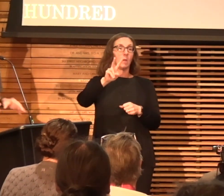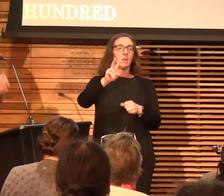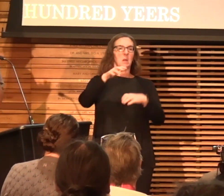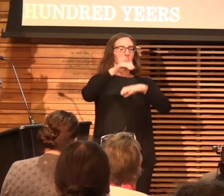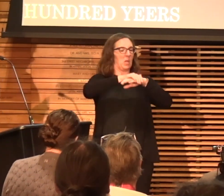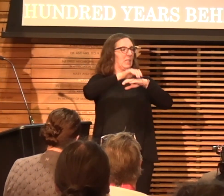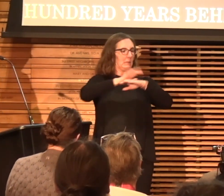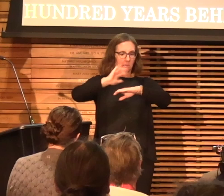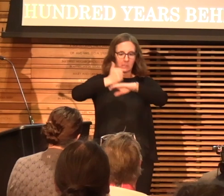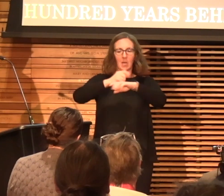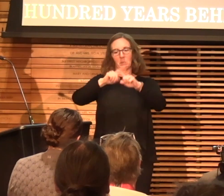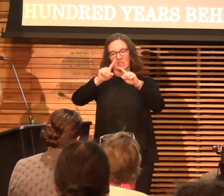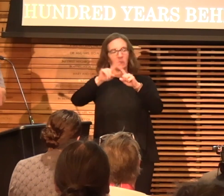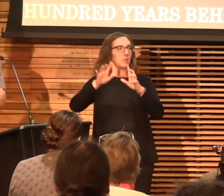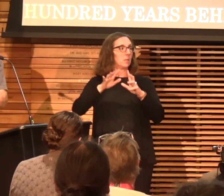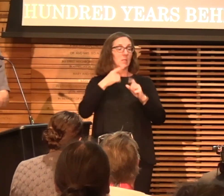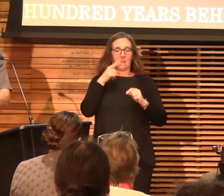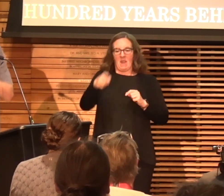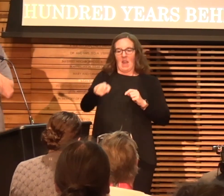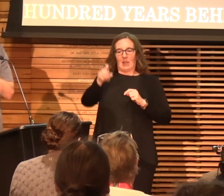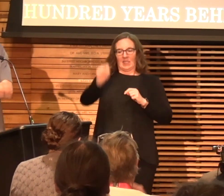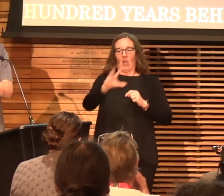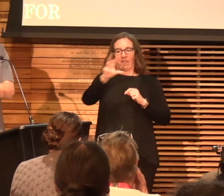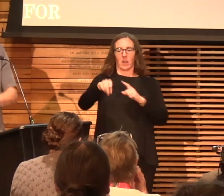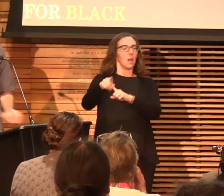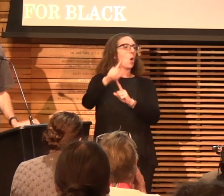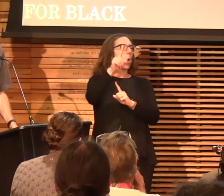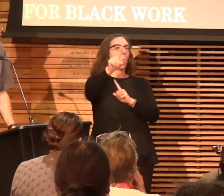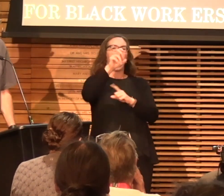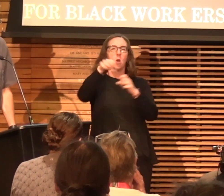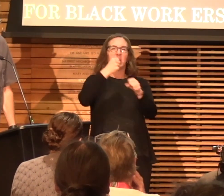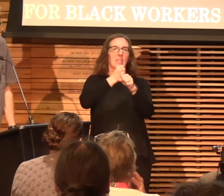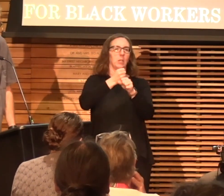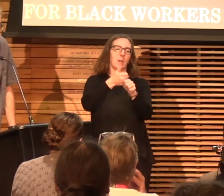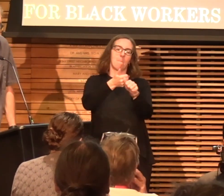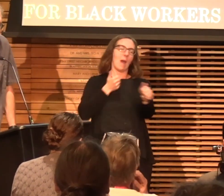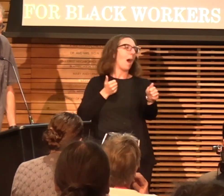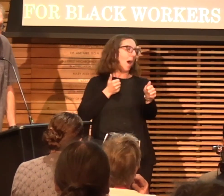So untold misery for Black workers, this's what sticks with her. So,